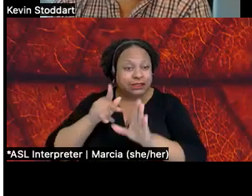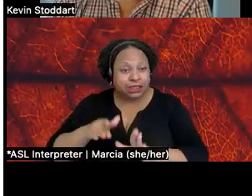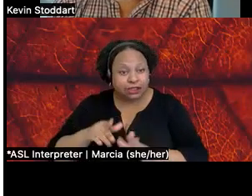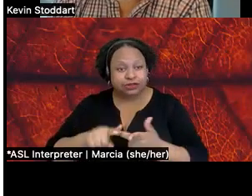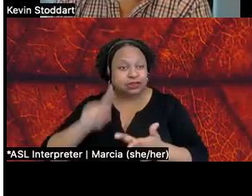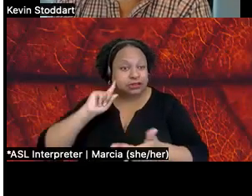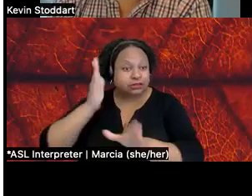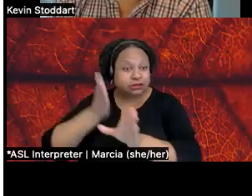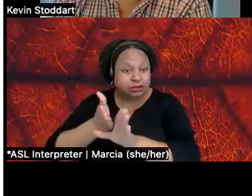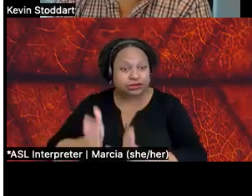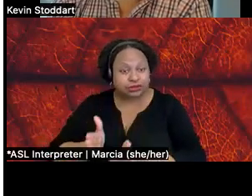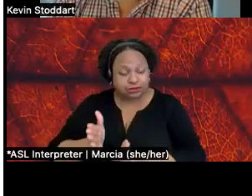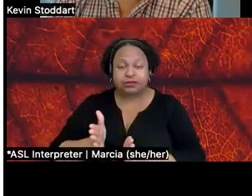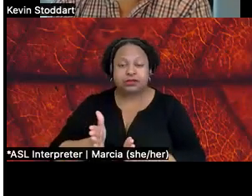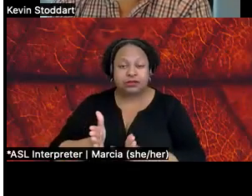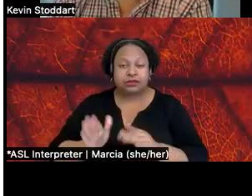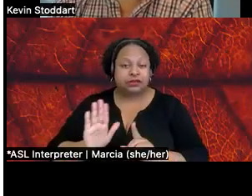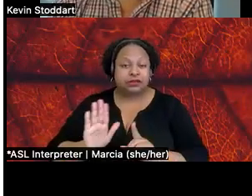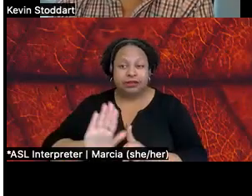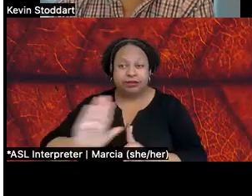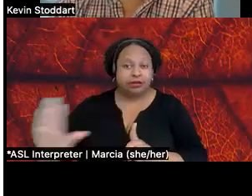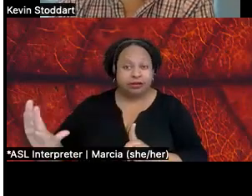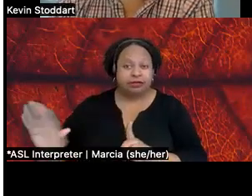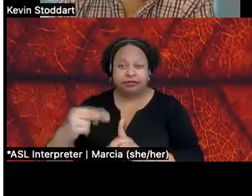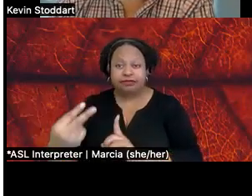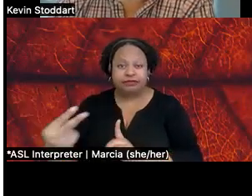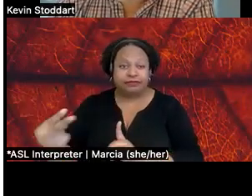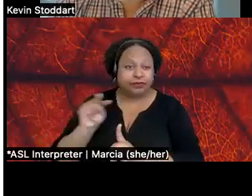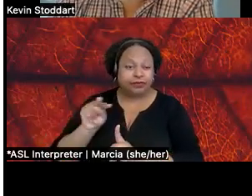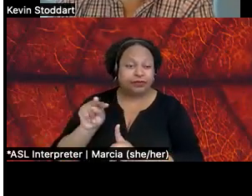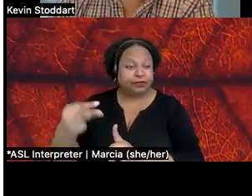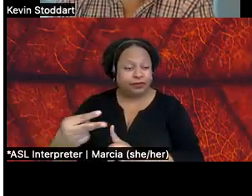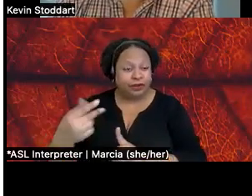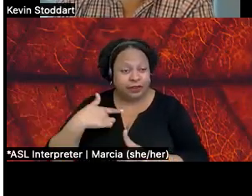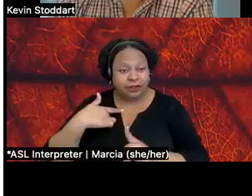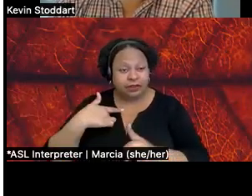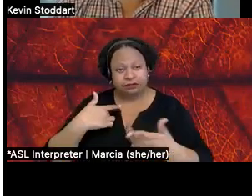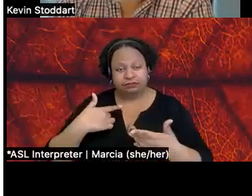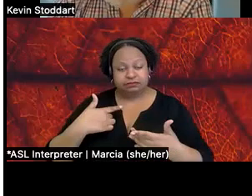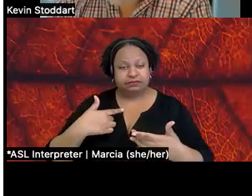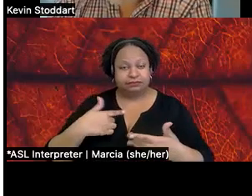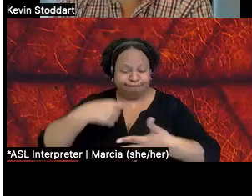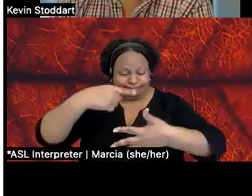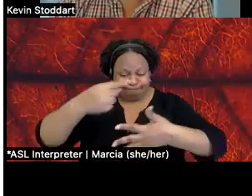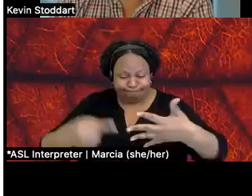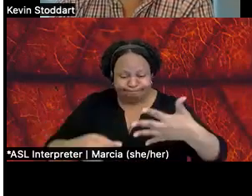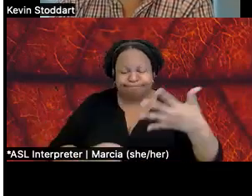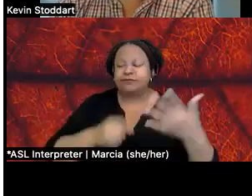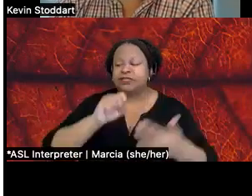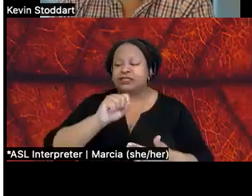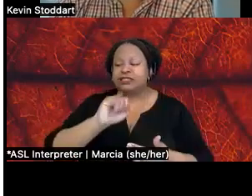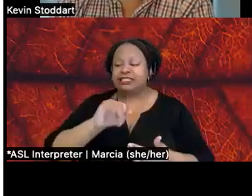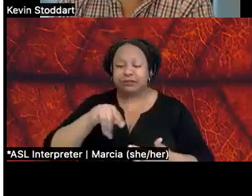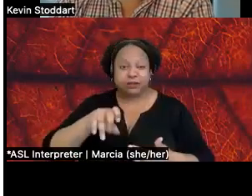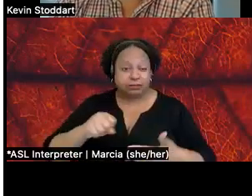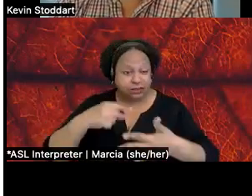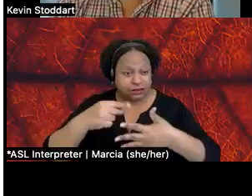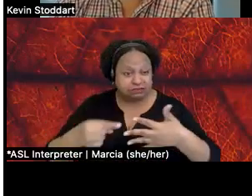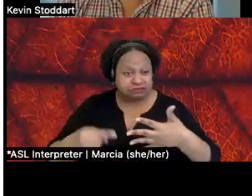feel that some of those symptoms are a part of, if you will, their autism.